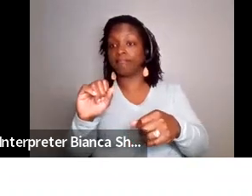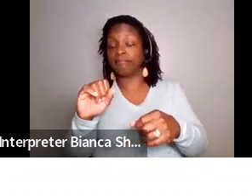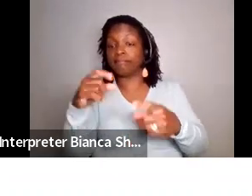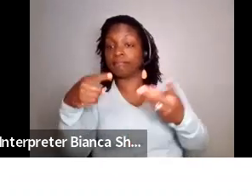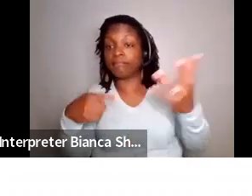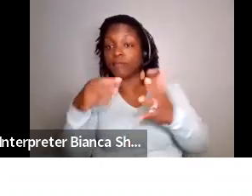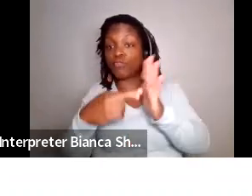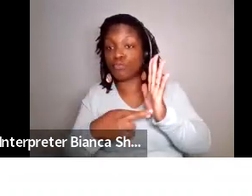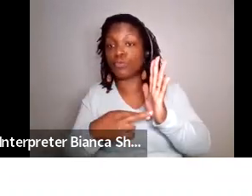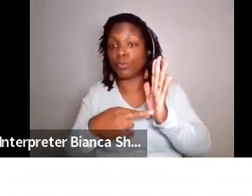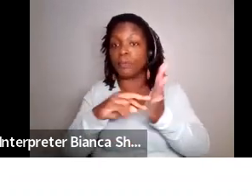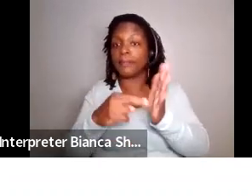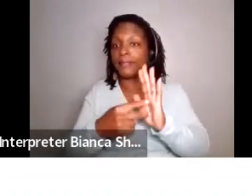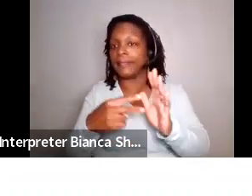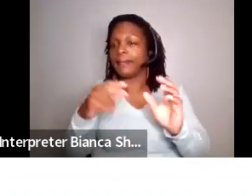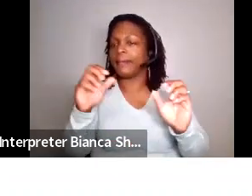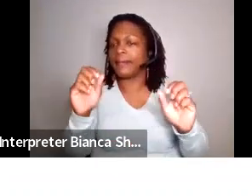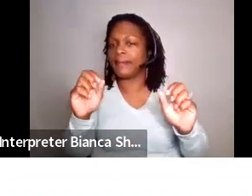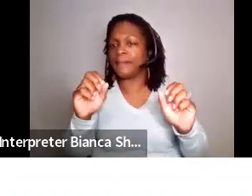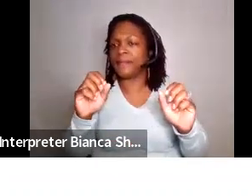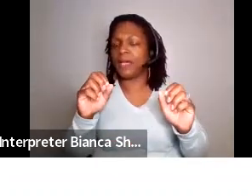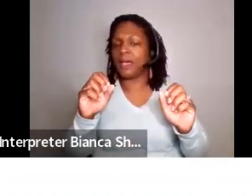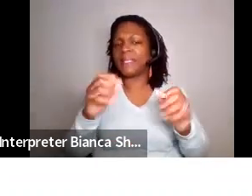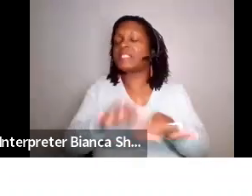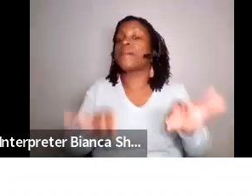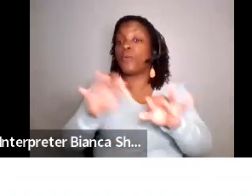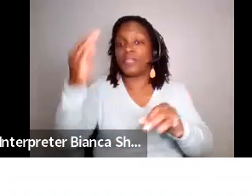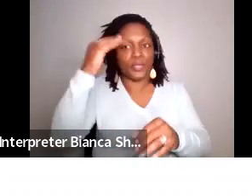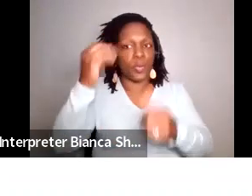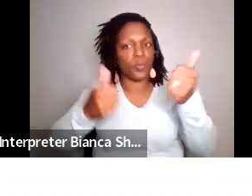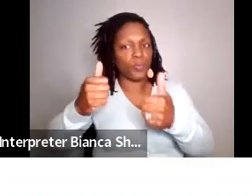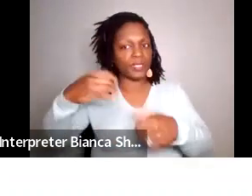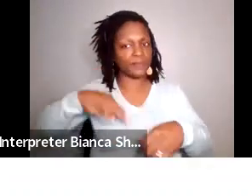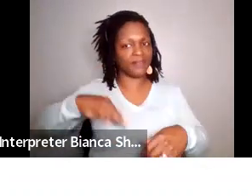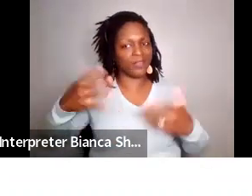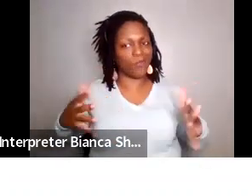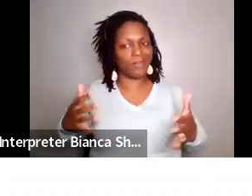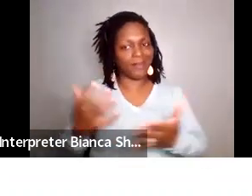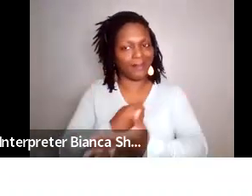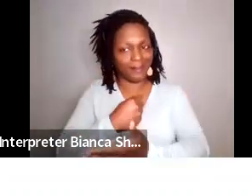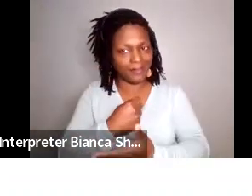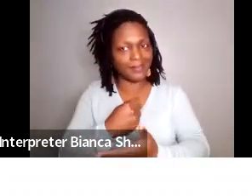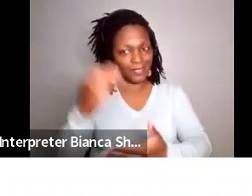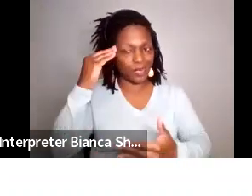So it's gonna be very important to know what would benefit you receive to know how to apply the work incentives.